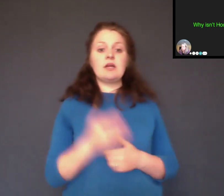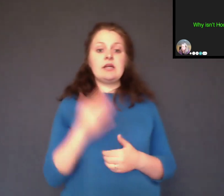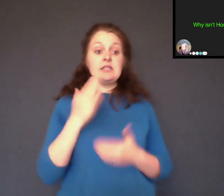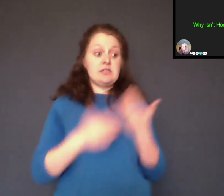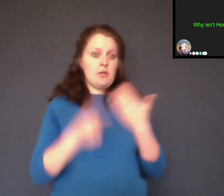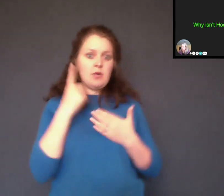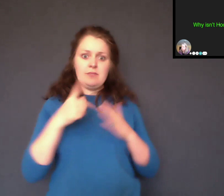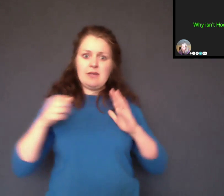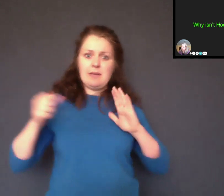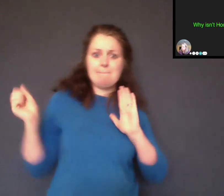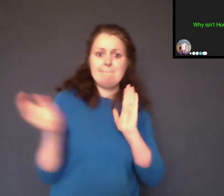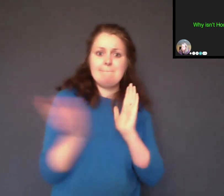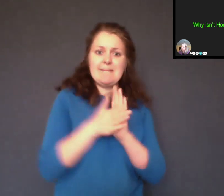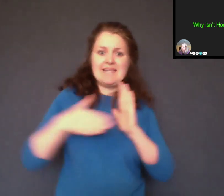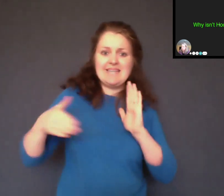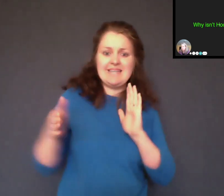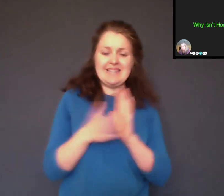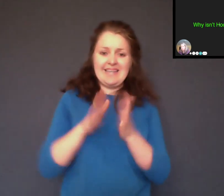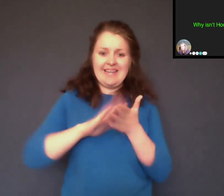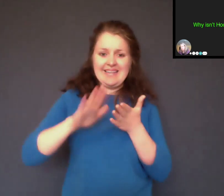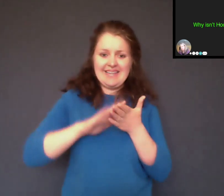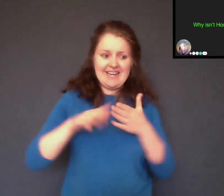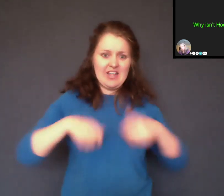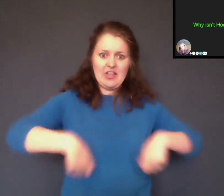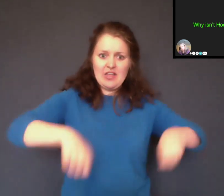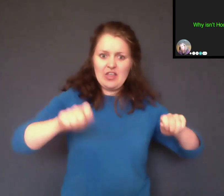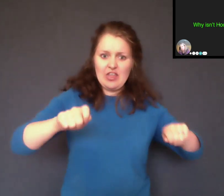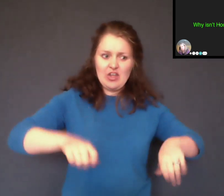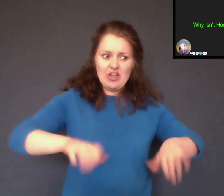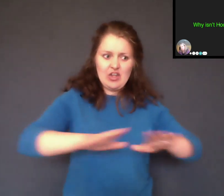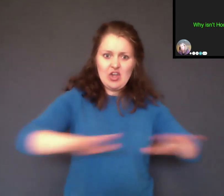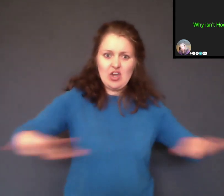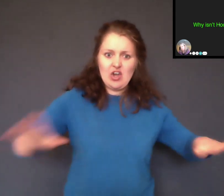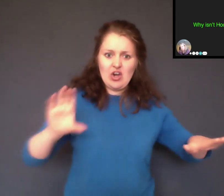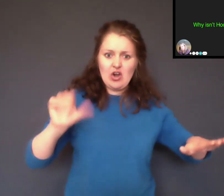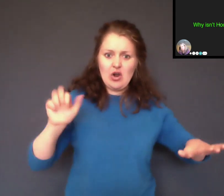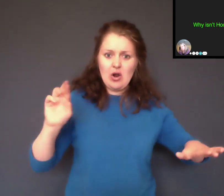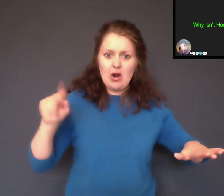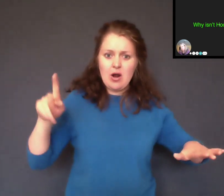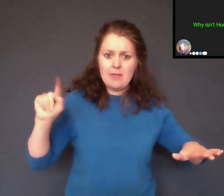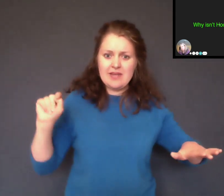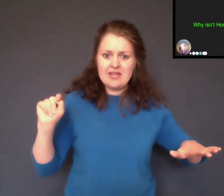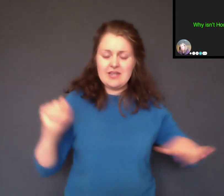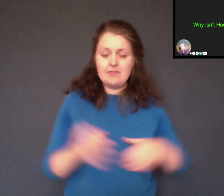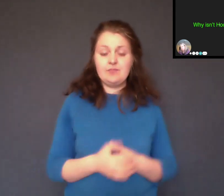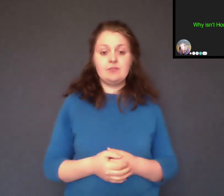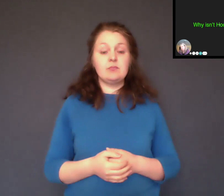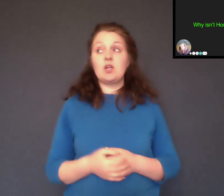beating the carpets somebody's been beating the carpets wendell said his jive's dust settled